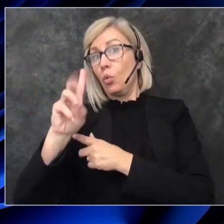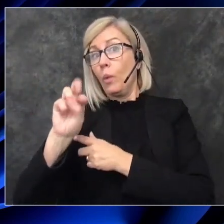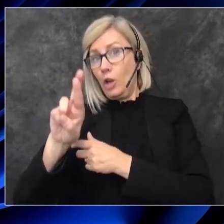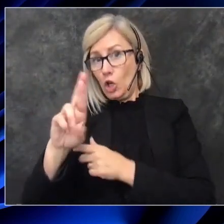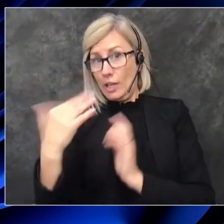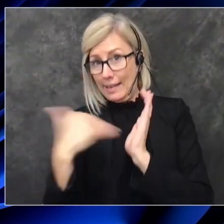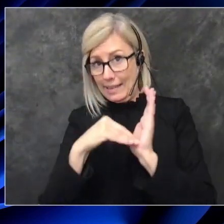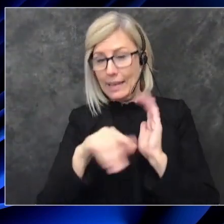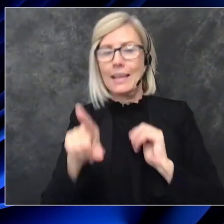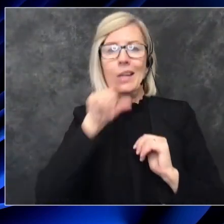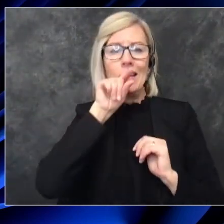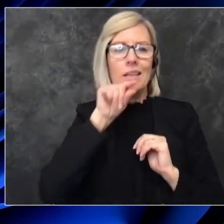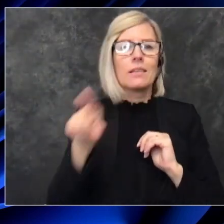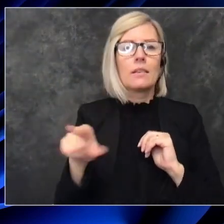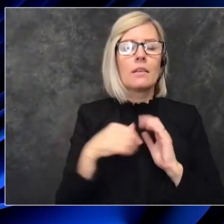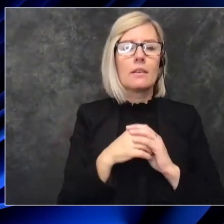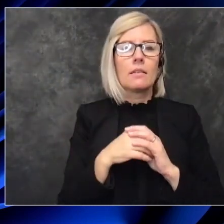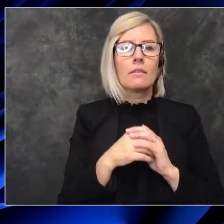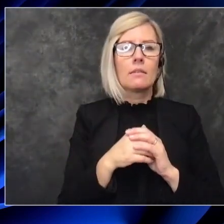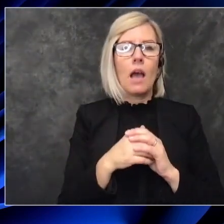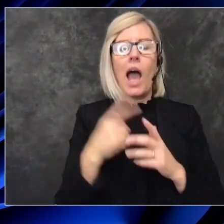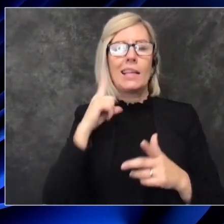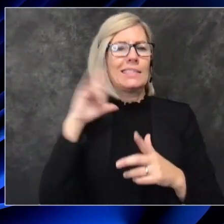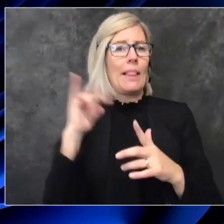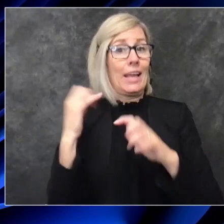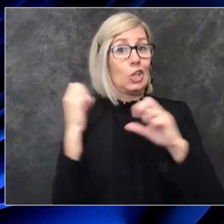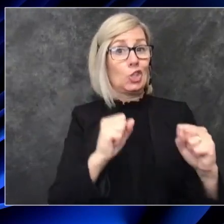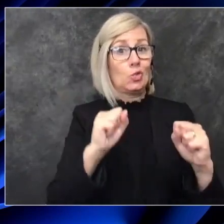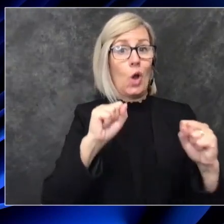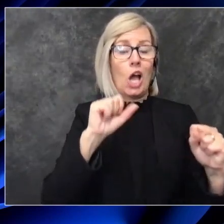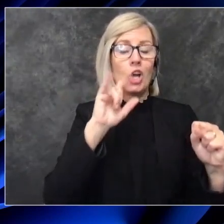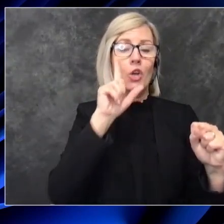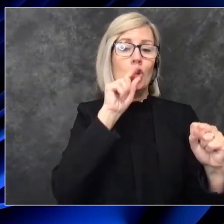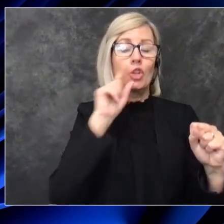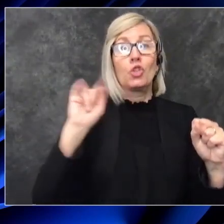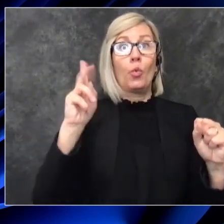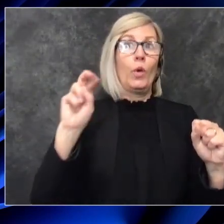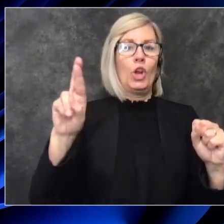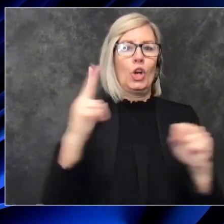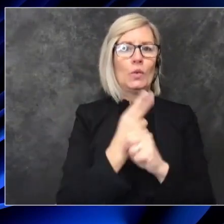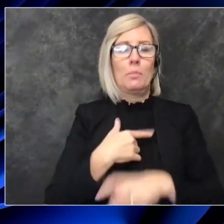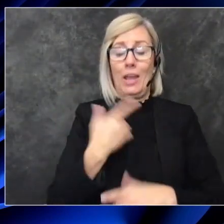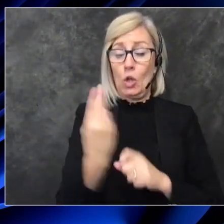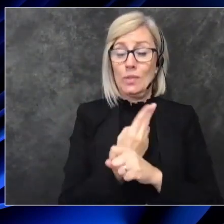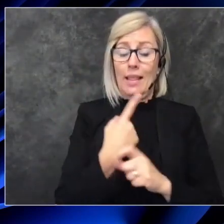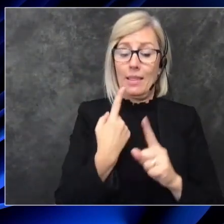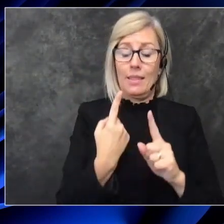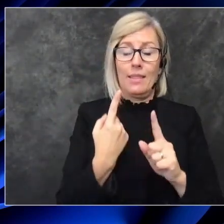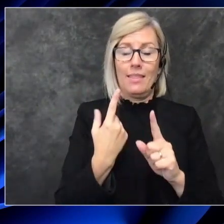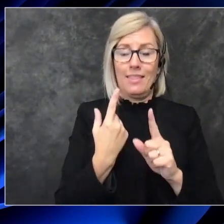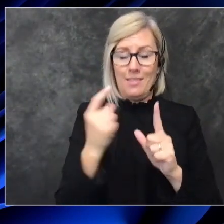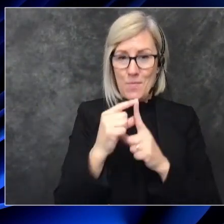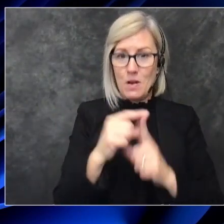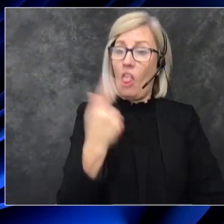I sound like a strong Twitter user by using the word the Twitter. But yes,